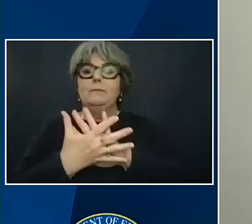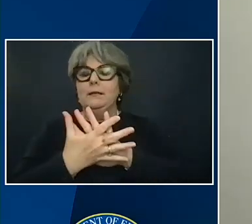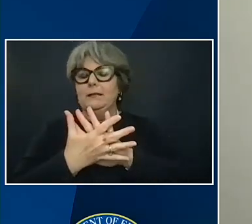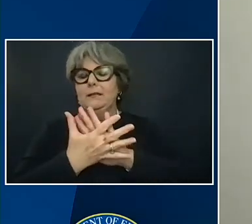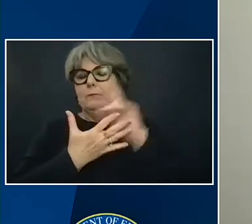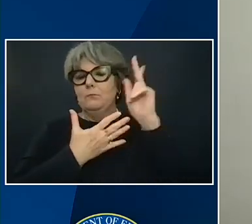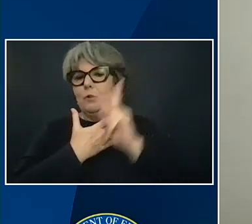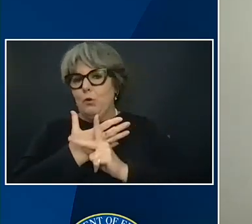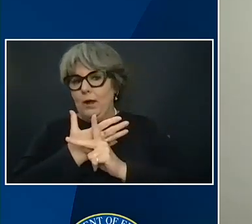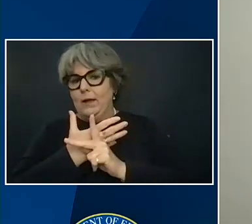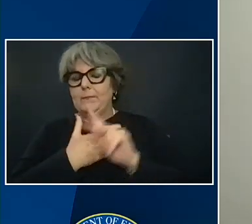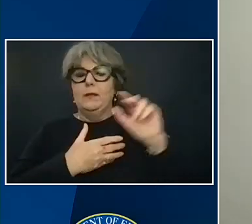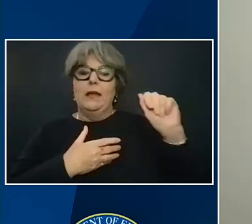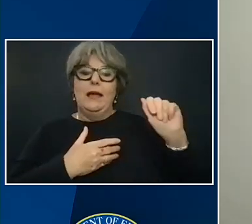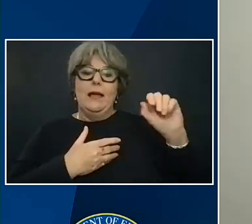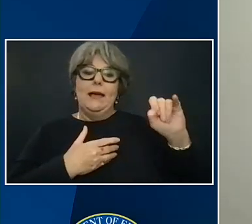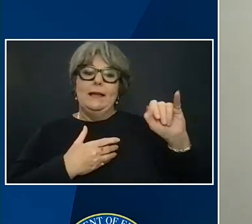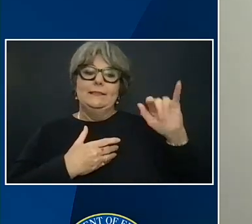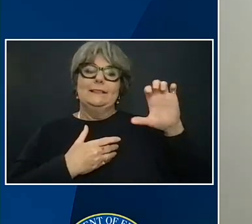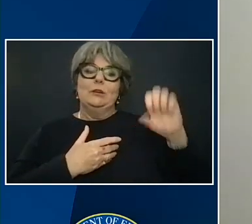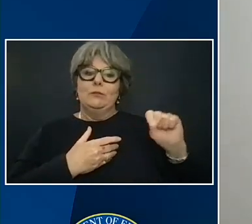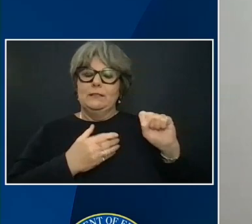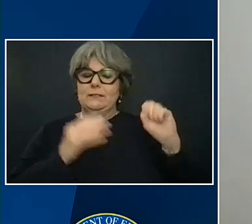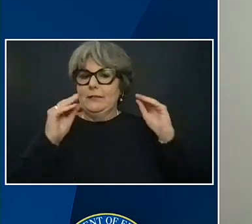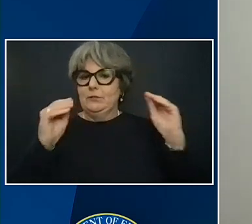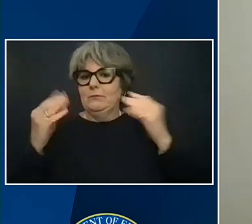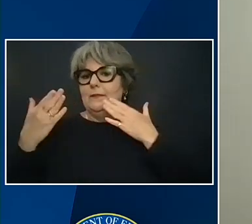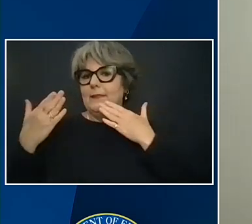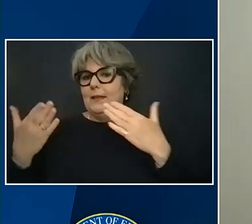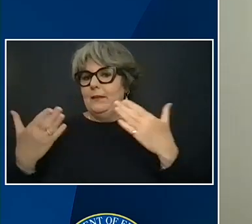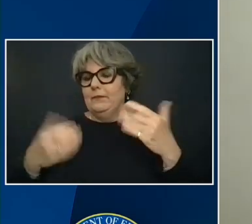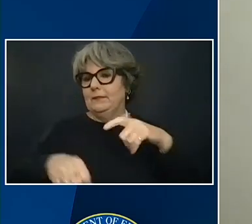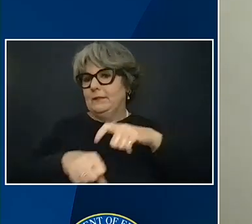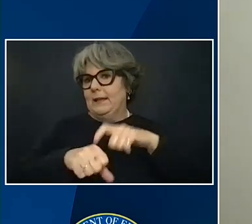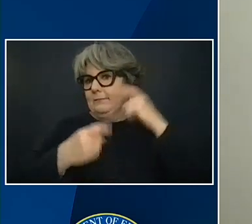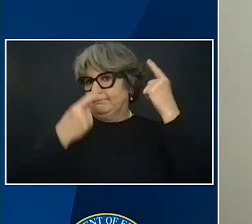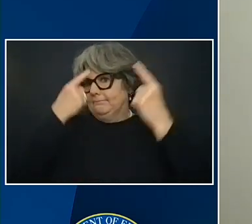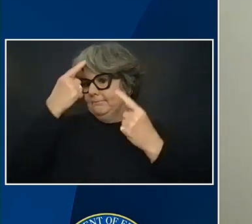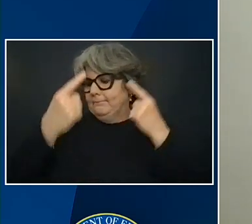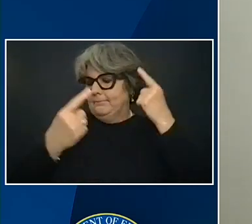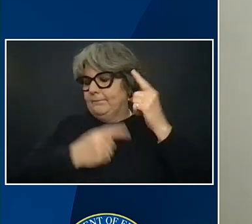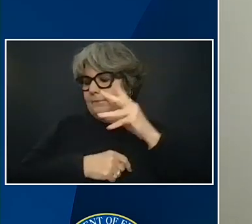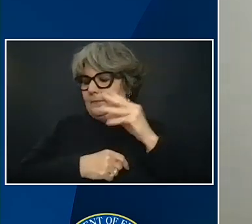asynchronous education. Thank you for taking this into consideration. Being a beauty school